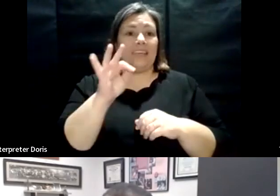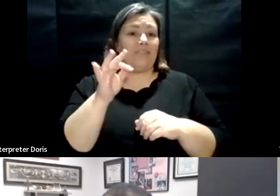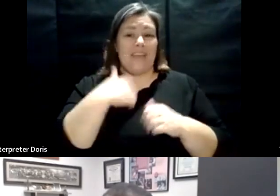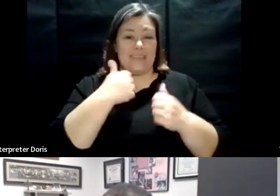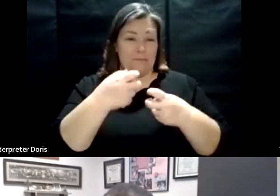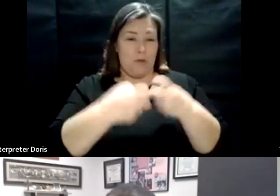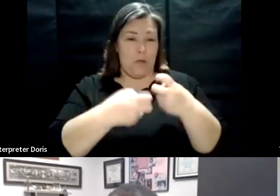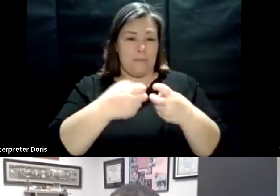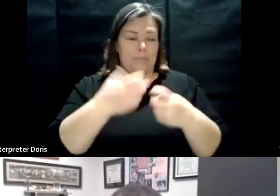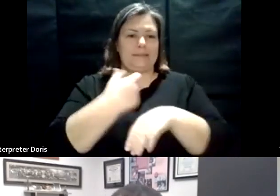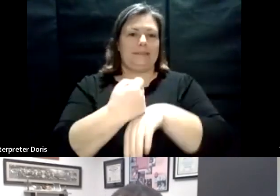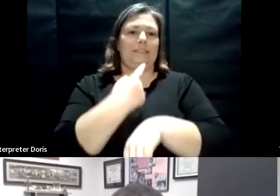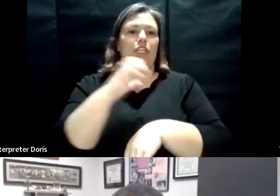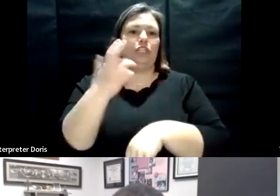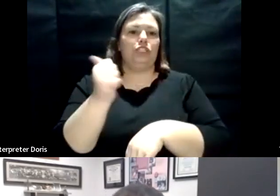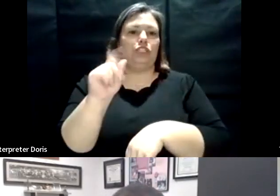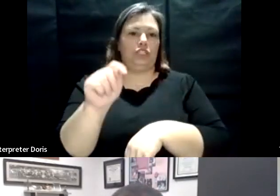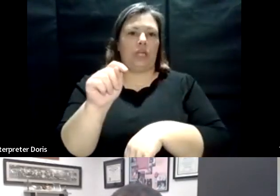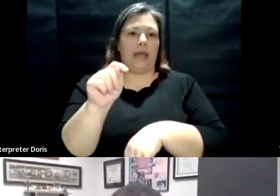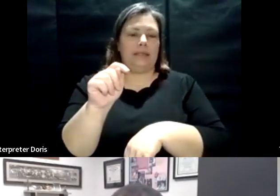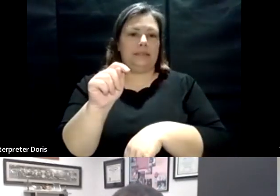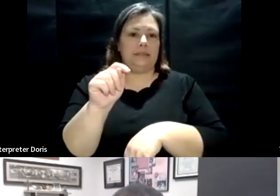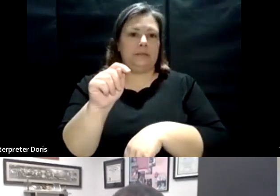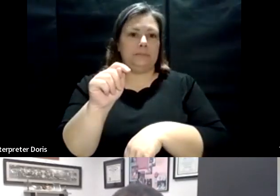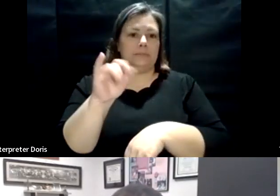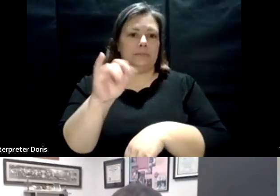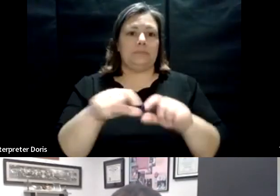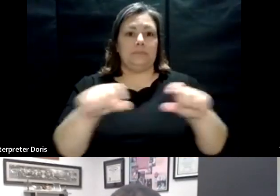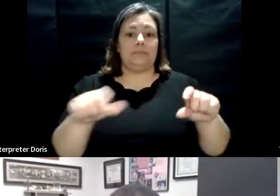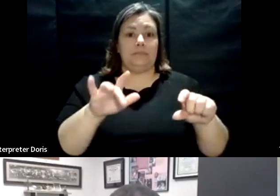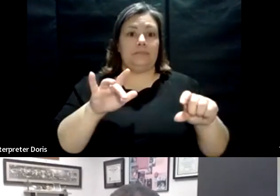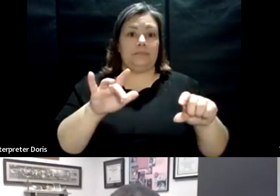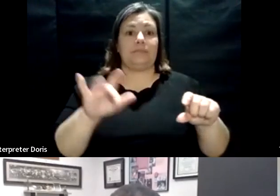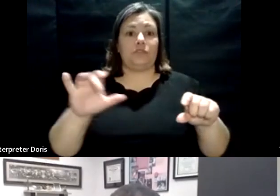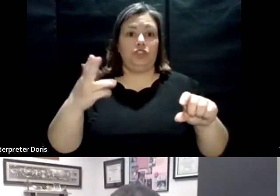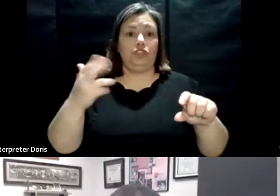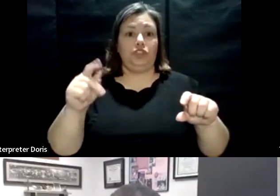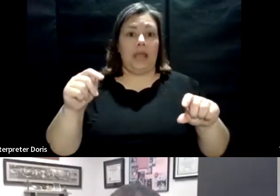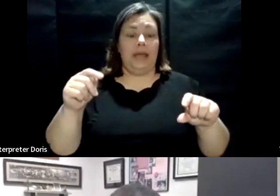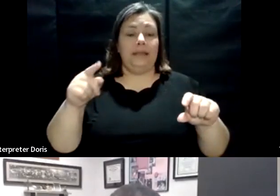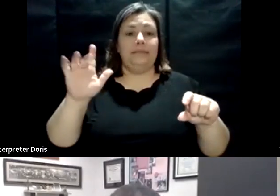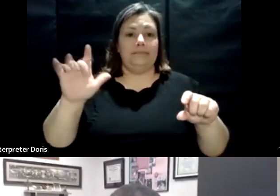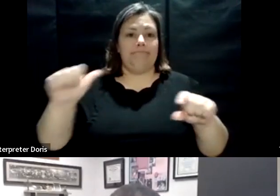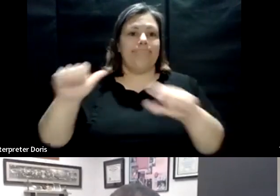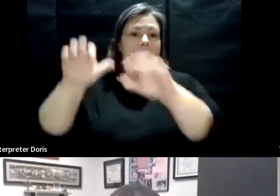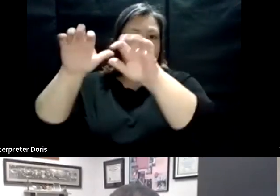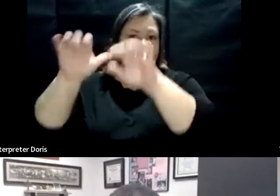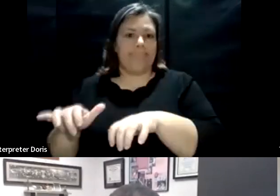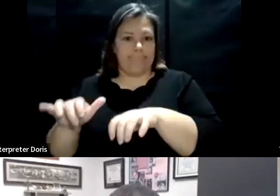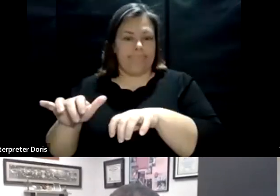You you can mute original audio and you can adjust just hear Spanish translation. So if you have any technical issues, please use the chat feature. If you have any technical issues please use chat feature to find word bubble in same menu bar.